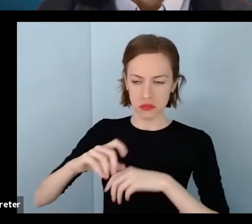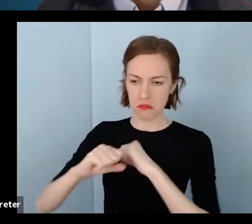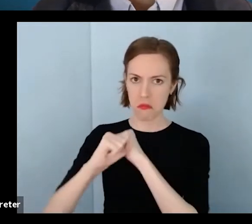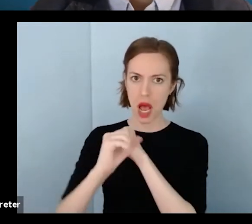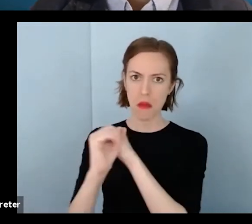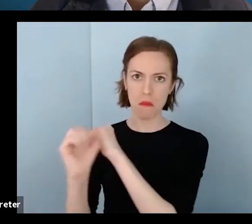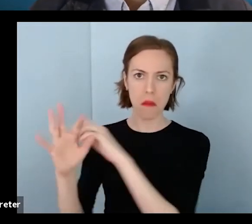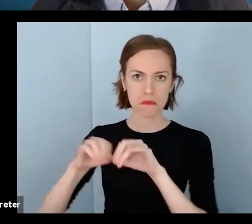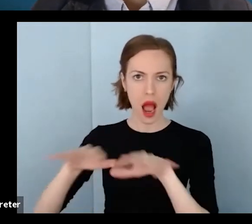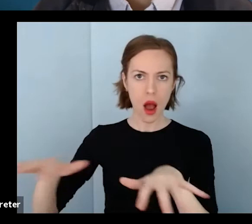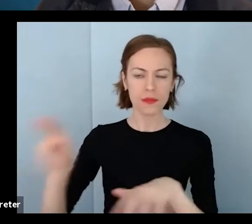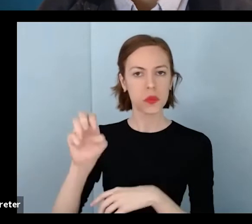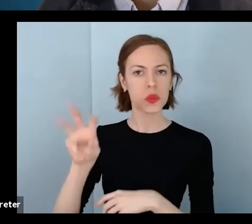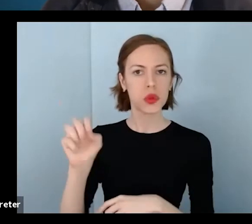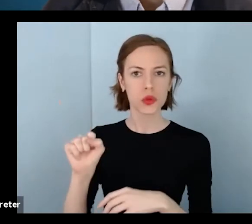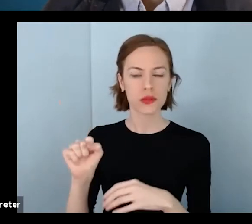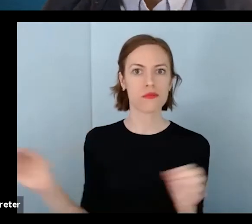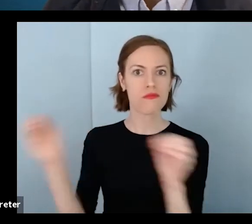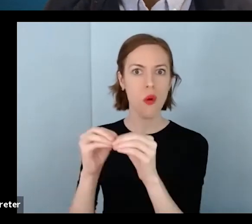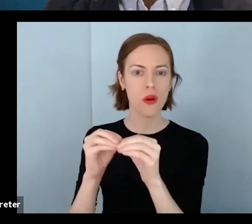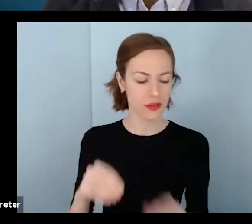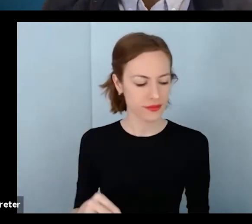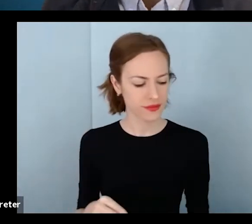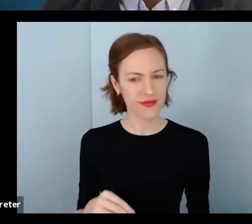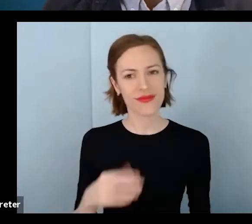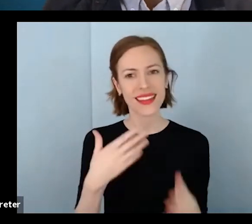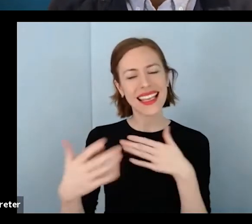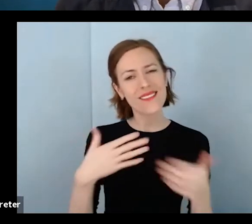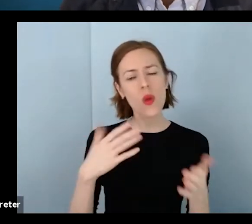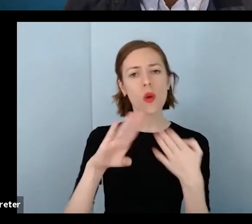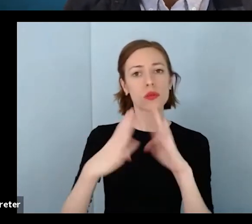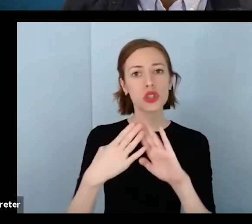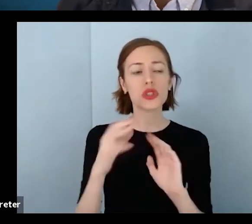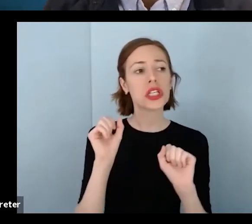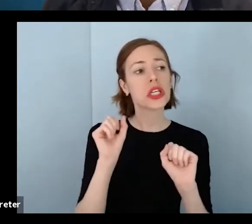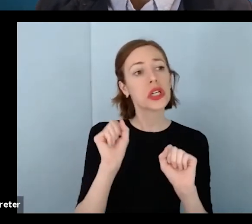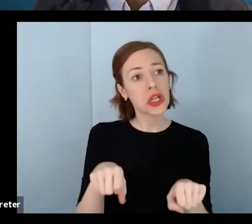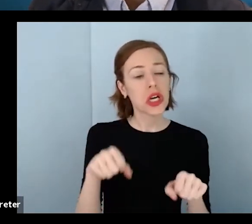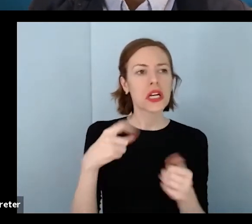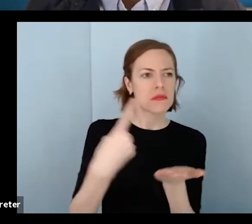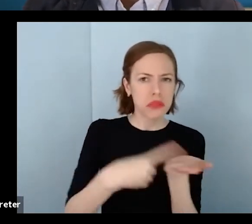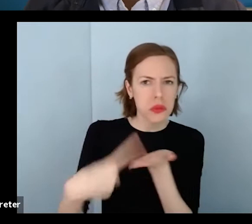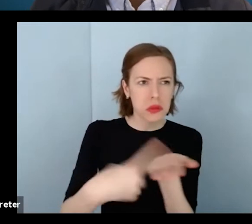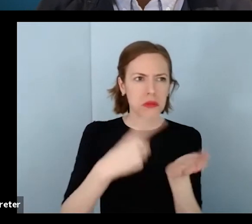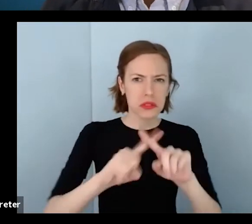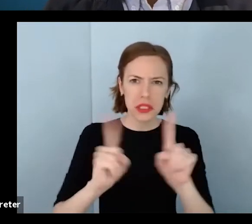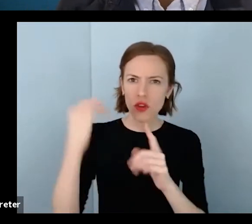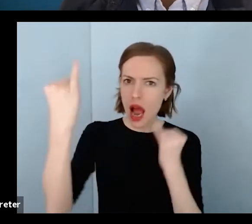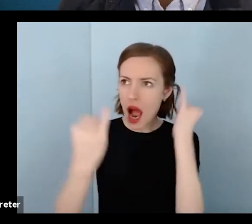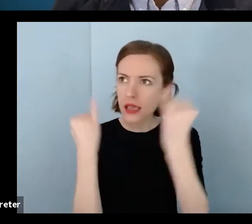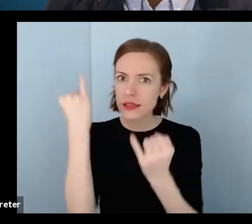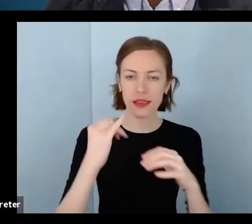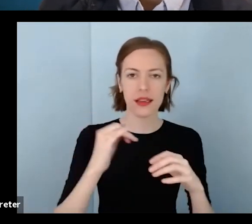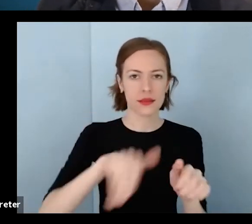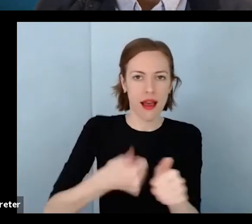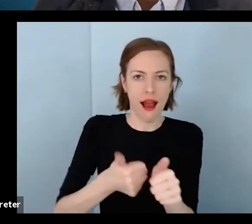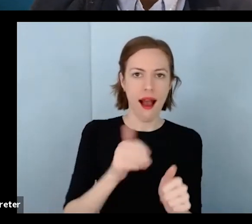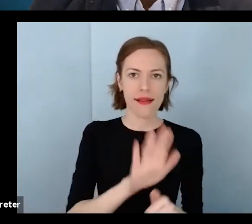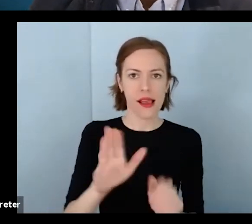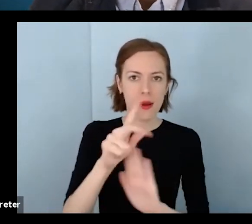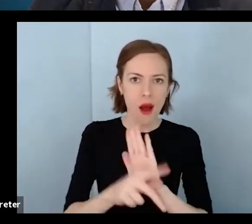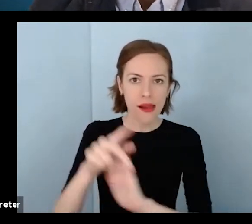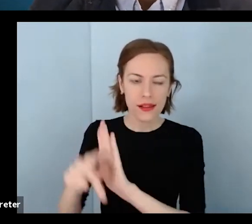Although the community understood the problem could imagine policies and could debate the values behind those policies. They wanted to know the outcome of their idea to decide if they should do it.